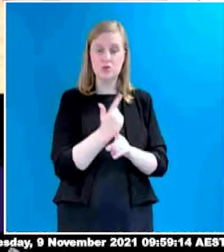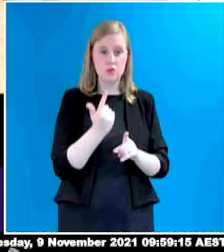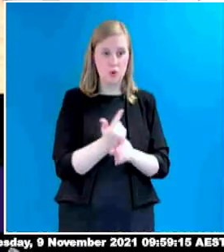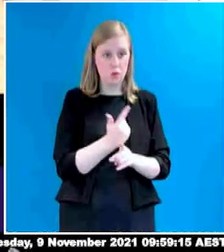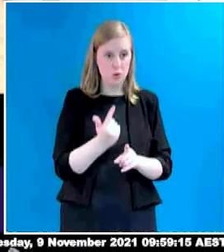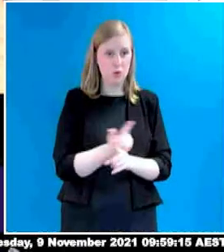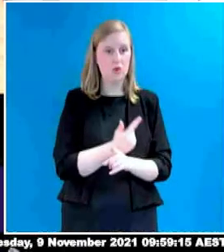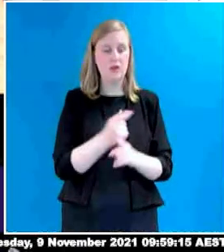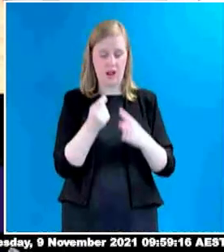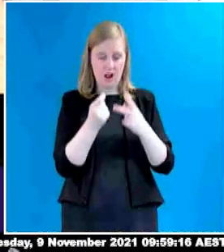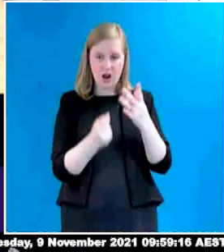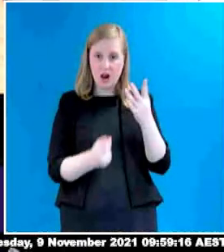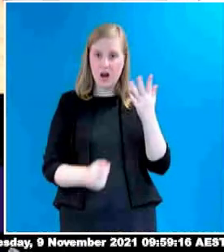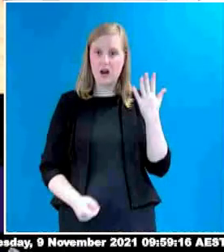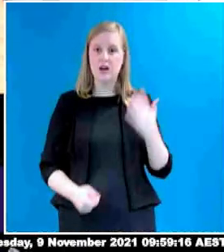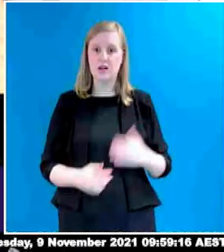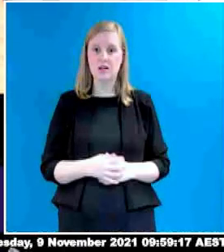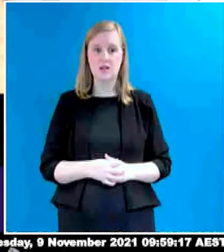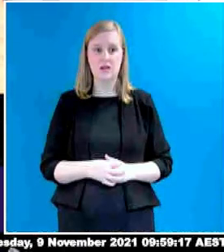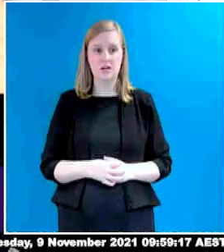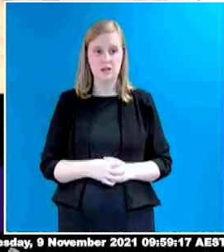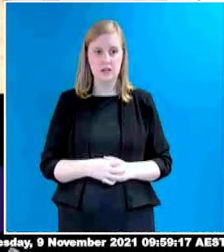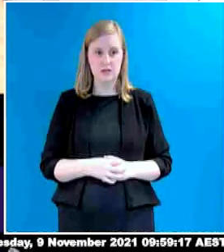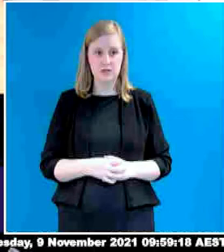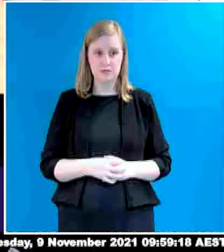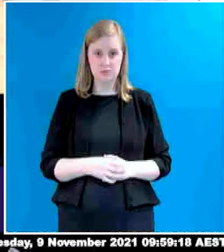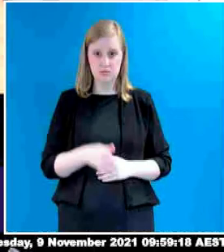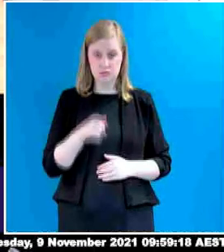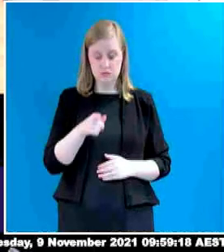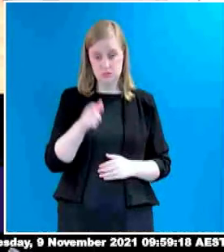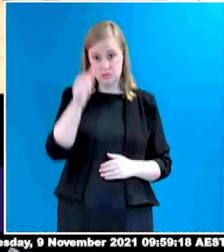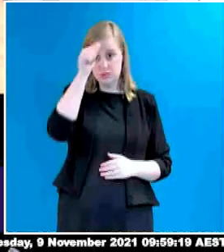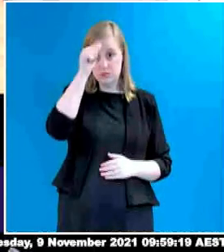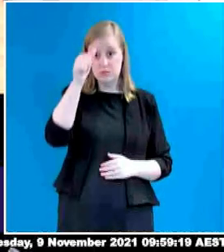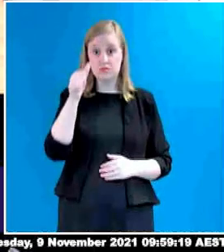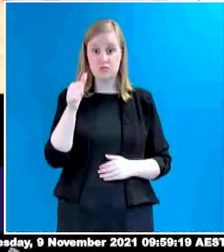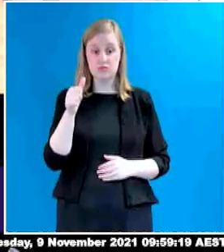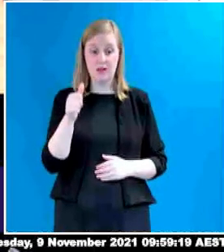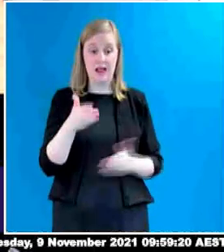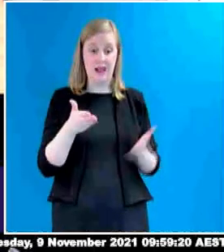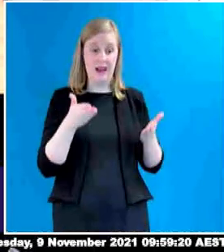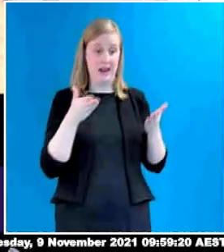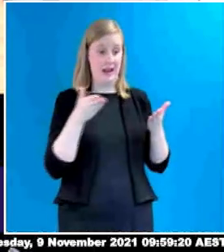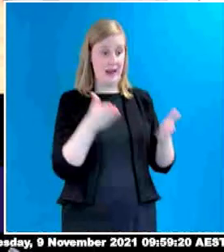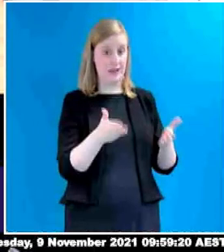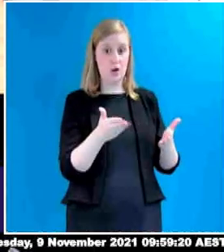And so on. As you know, the conflict between freedom of expression and other rights